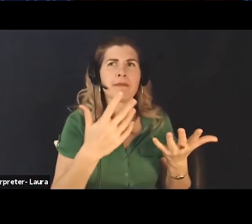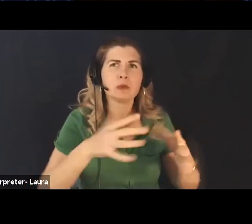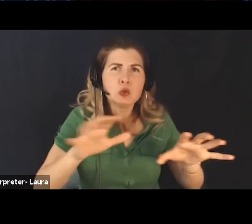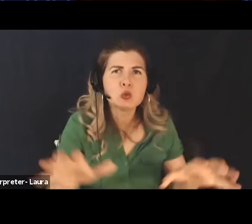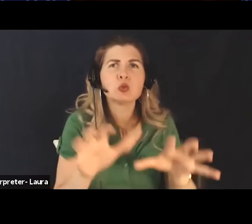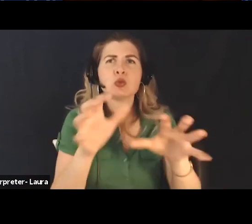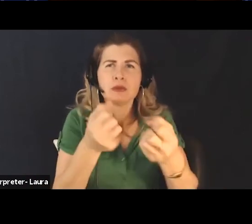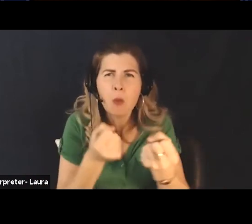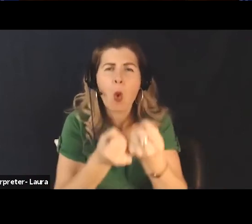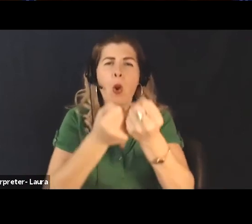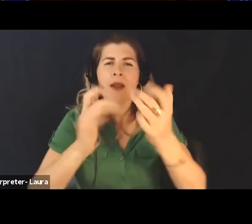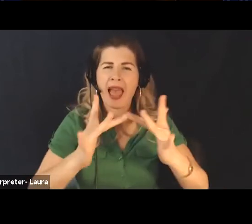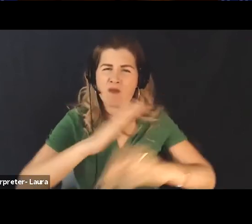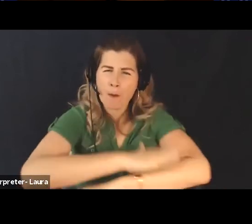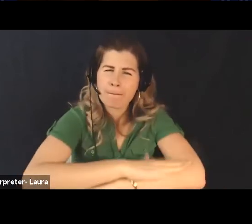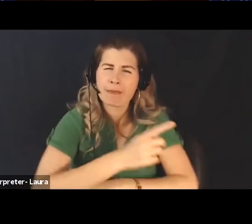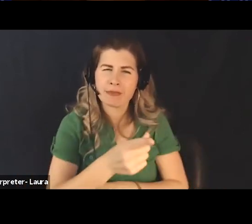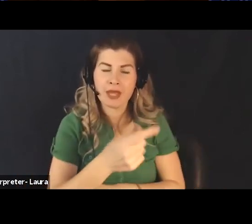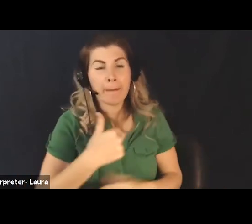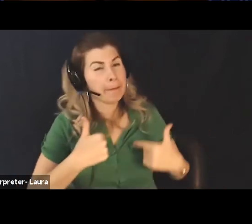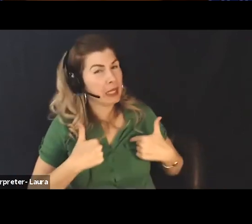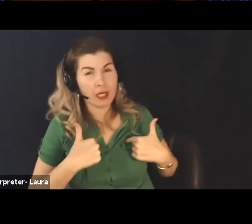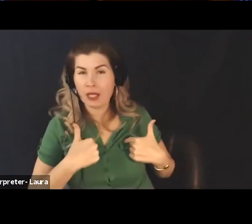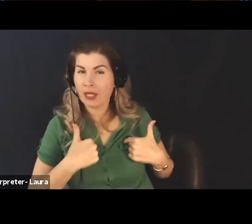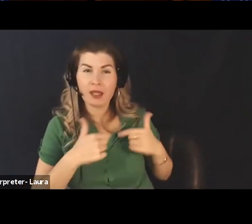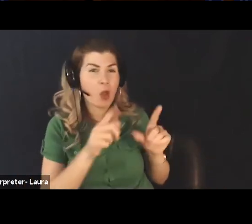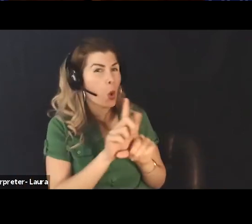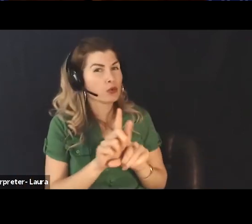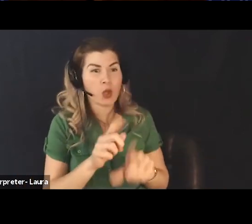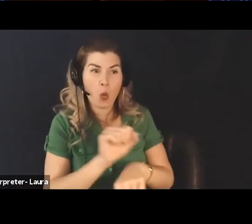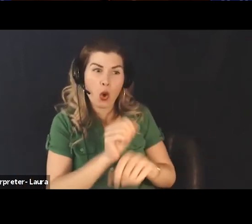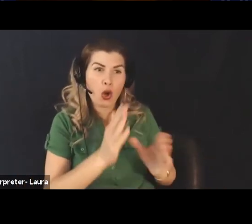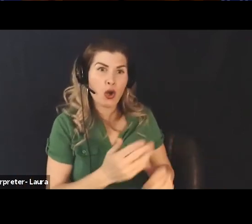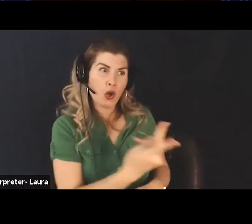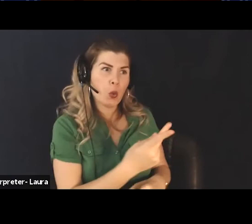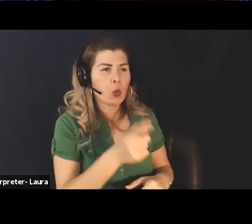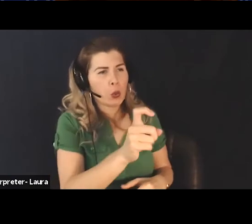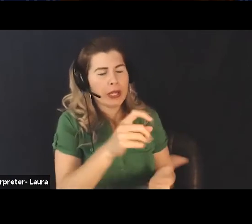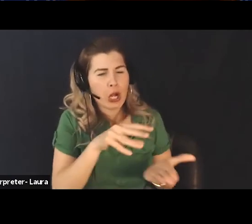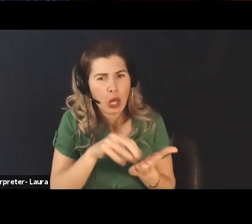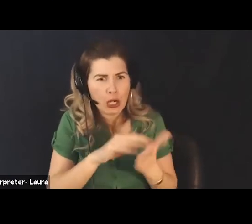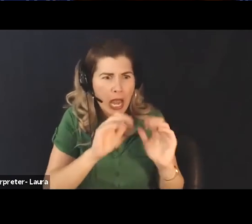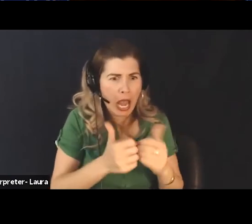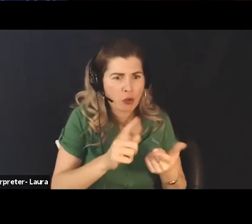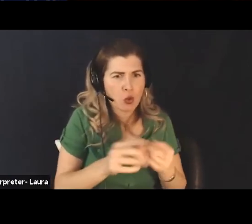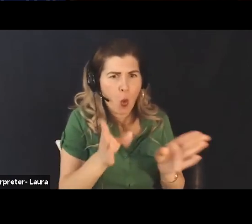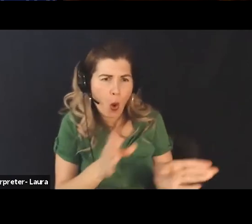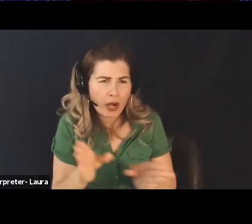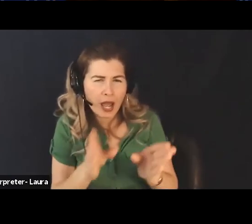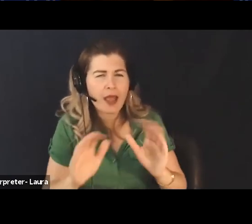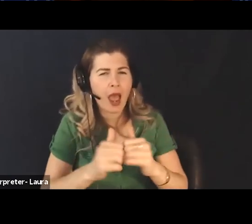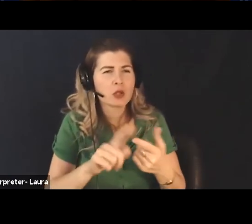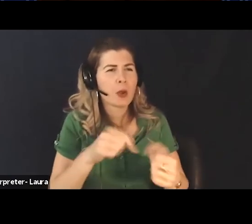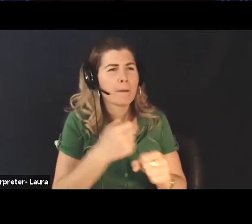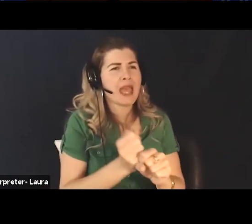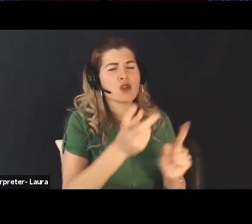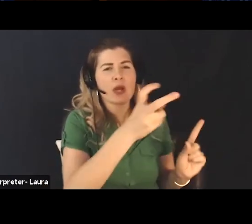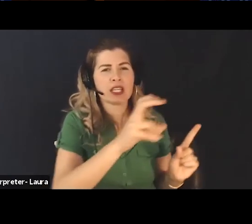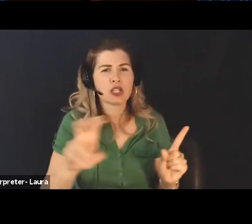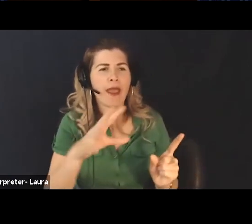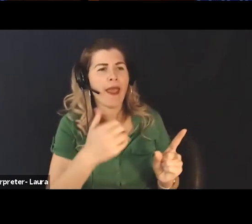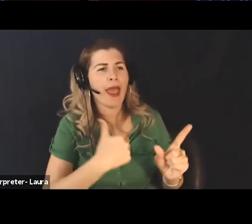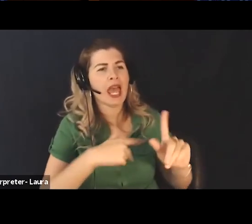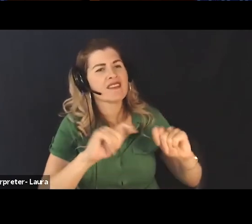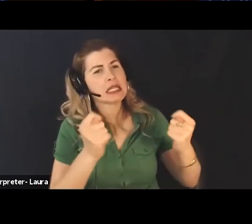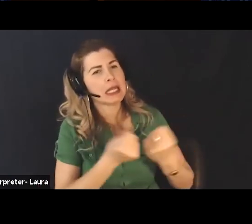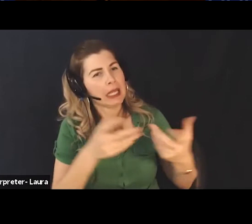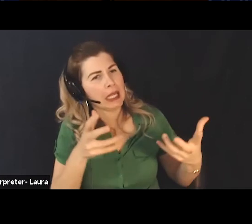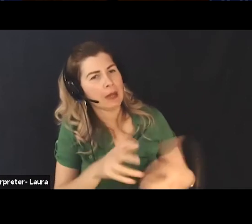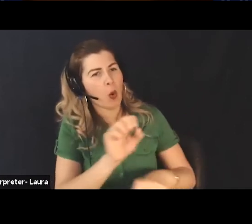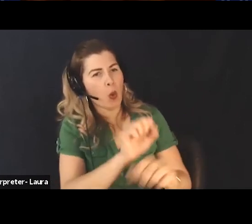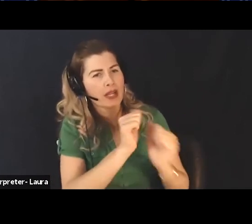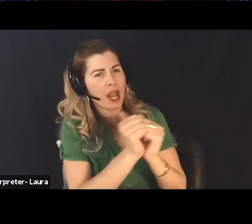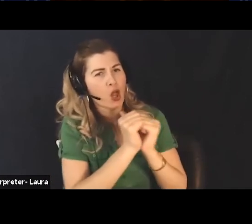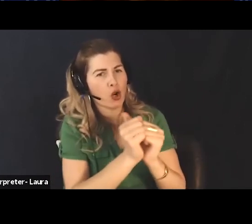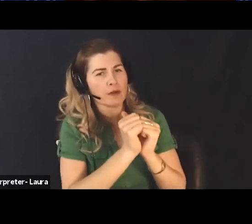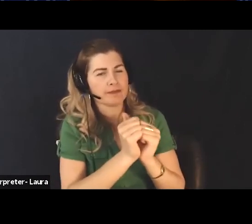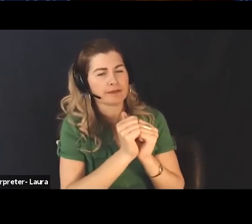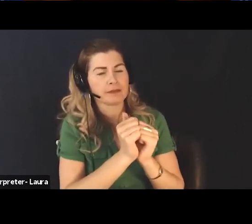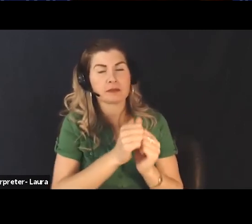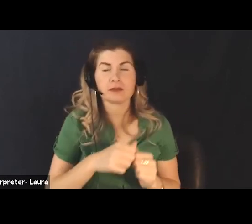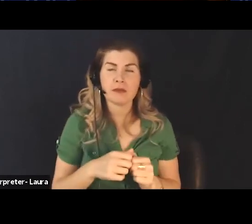Together, you like I am the workers had to learn to organize planet transition and how to build a team that could focus on a shared mission and work together really well.